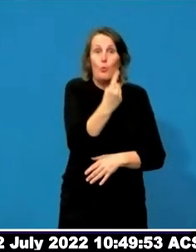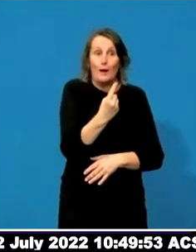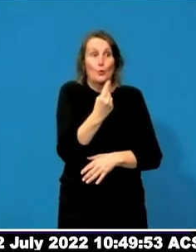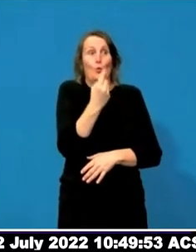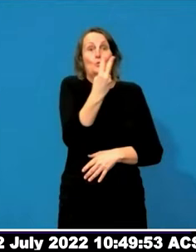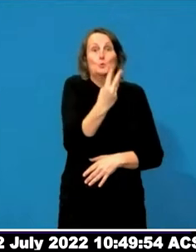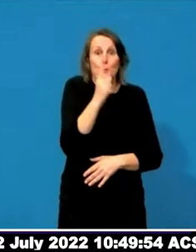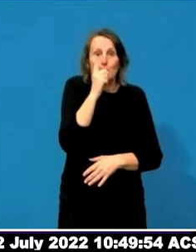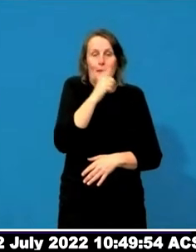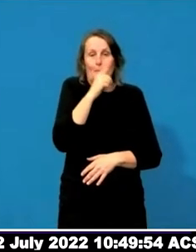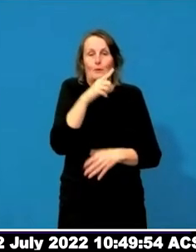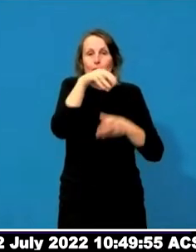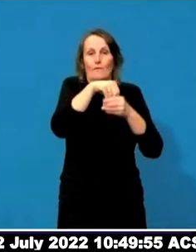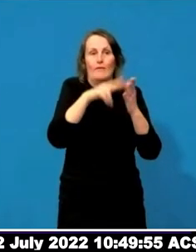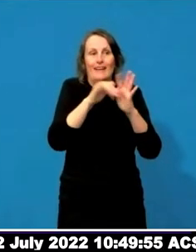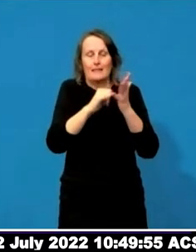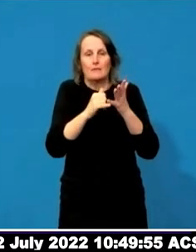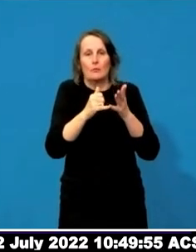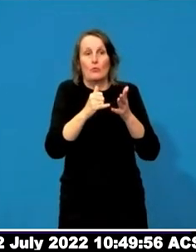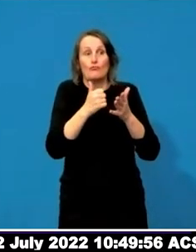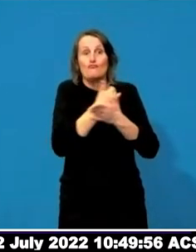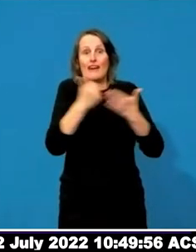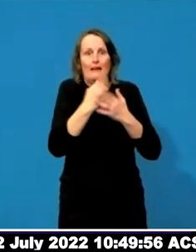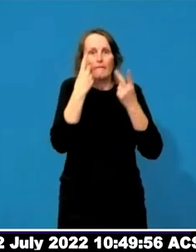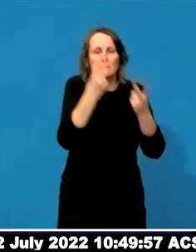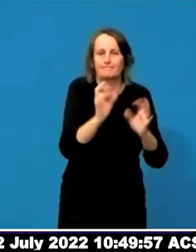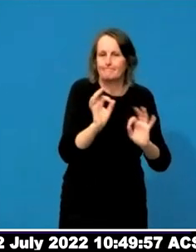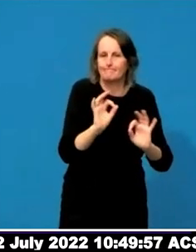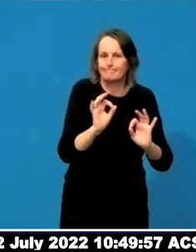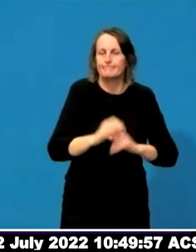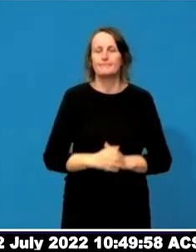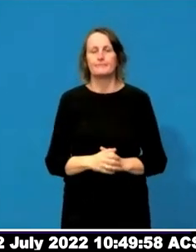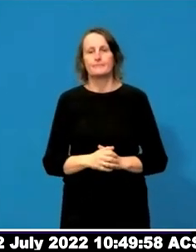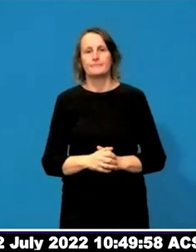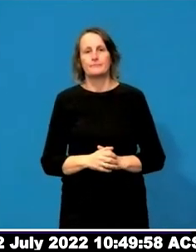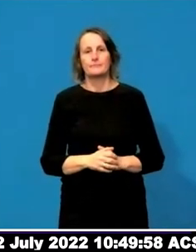I also talk about what I see as the flow of people